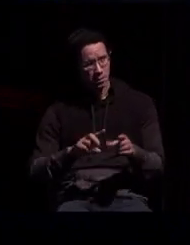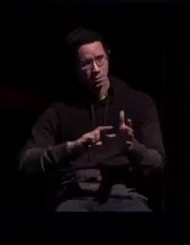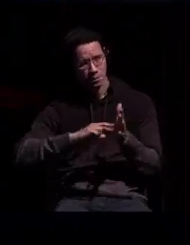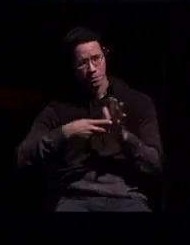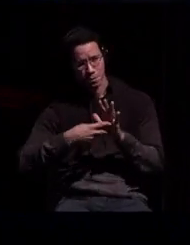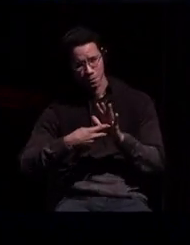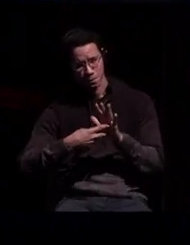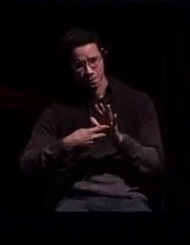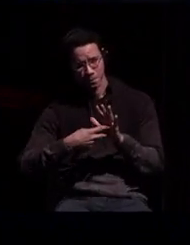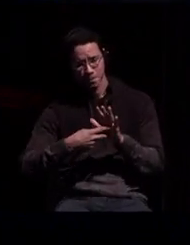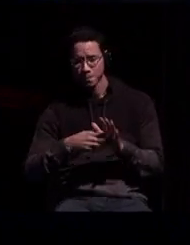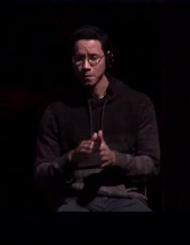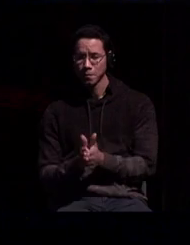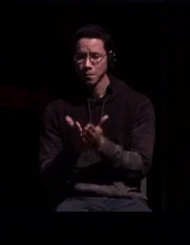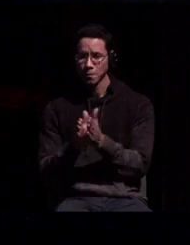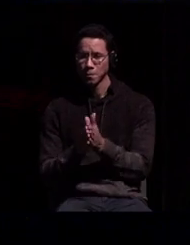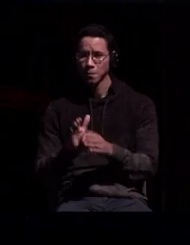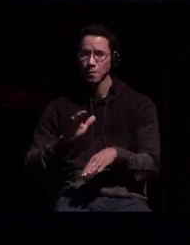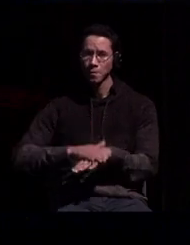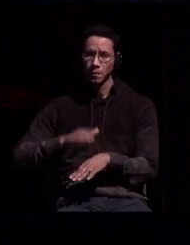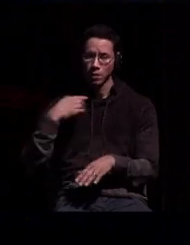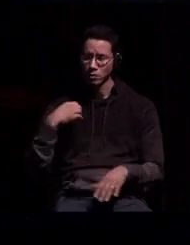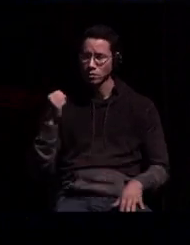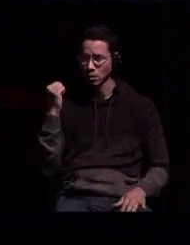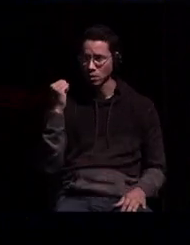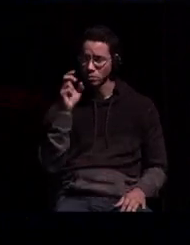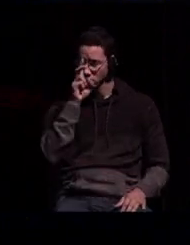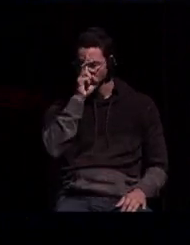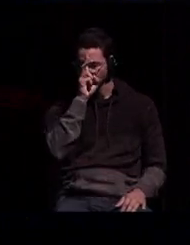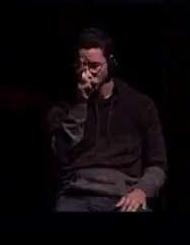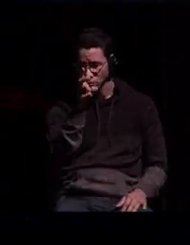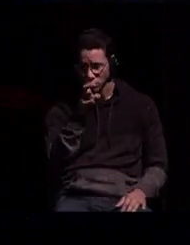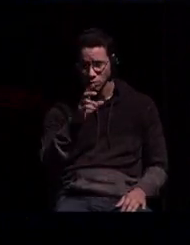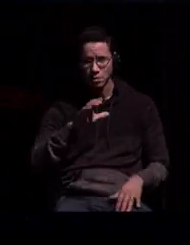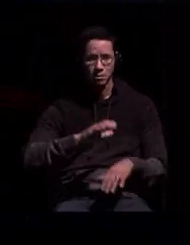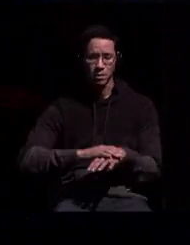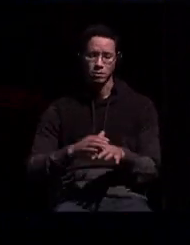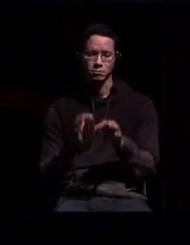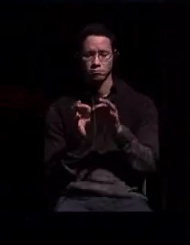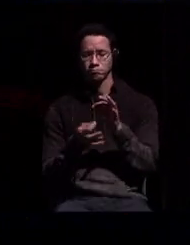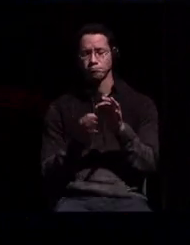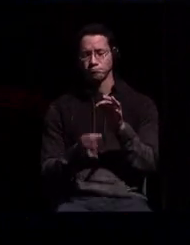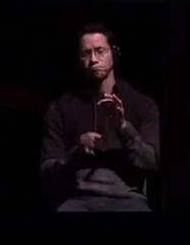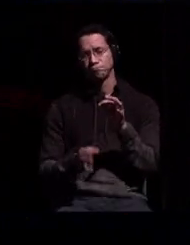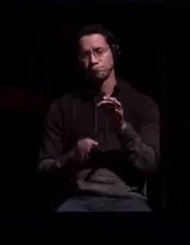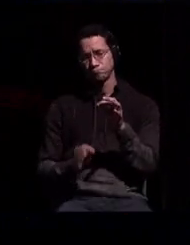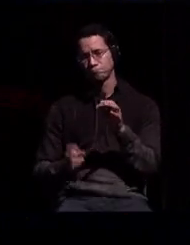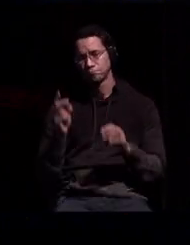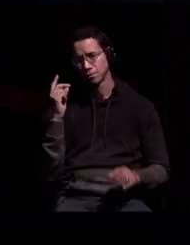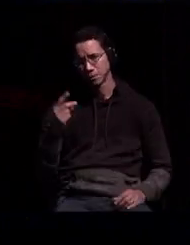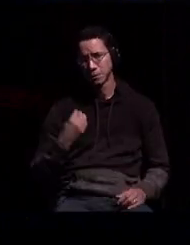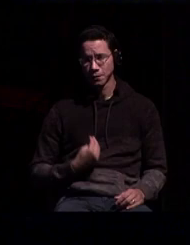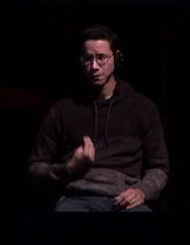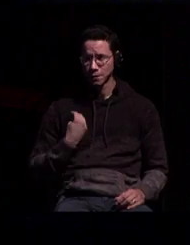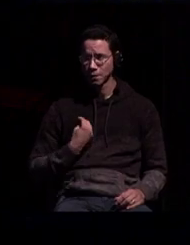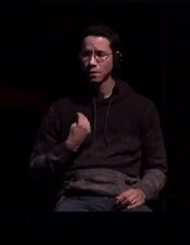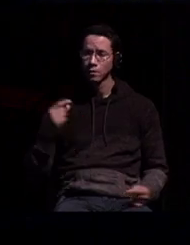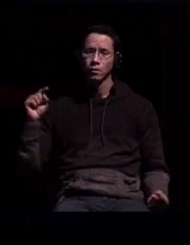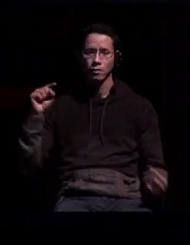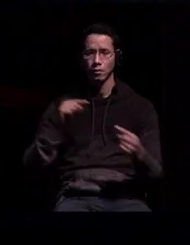is much more intense and long-lasting in life. This has to do with the existing gender gap between women